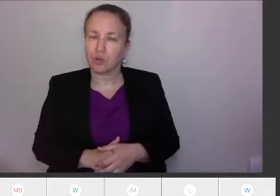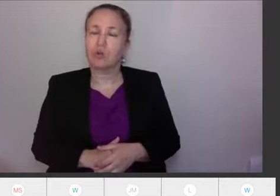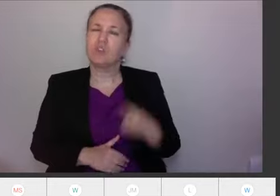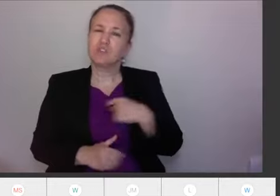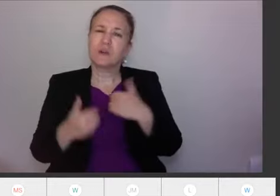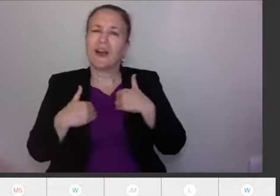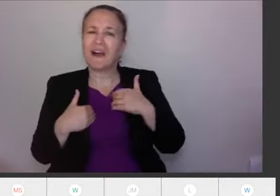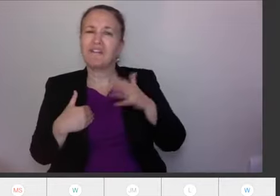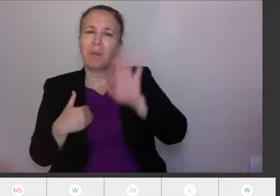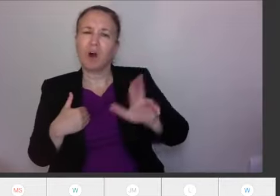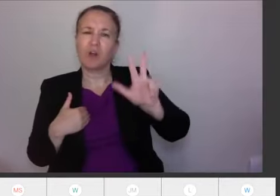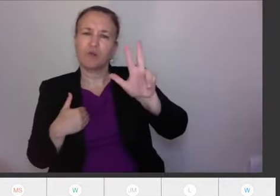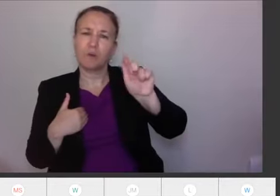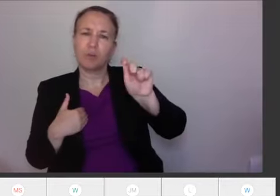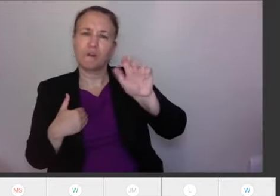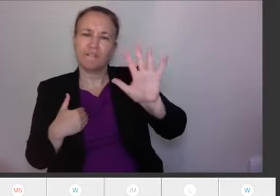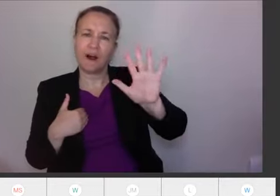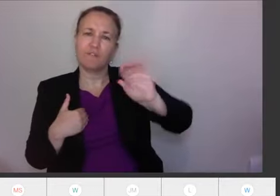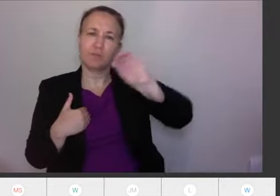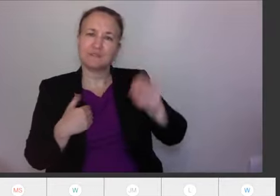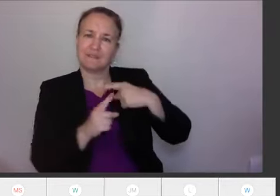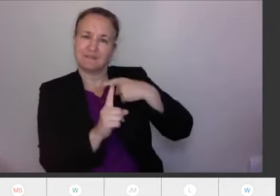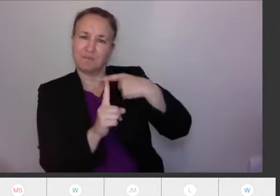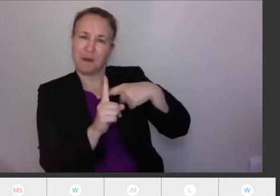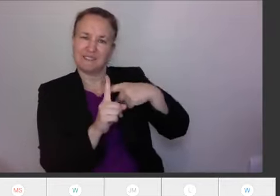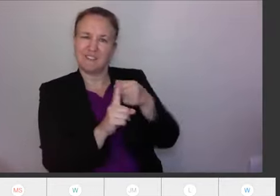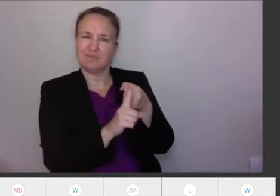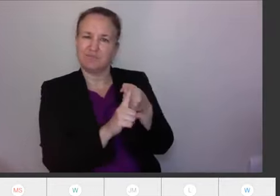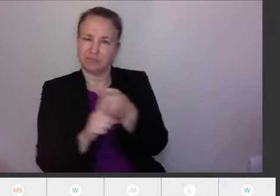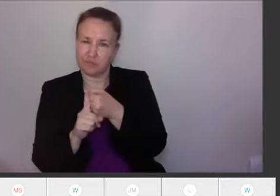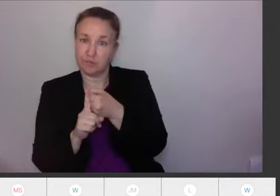percent positivity rate so you could argue that it would we